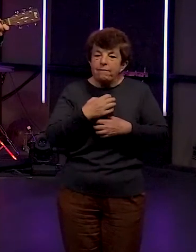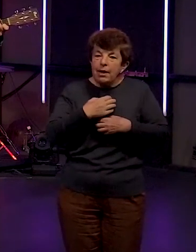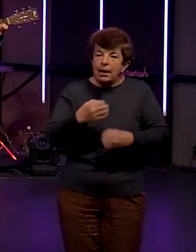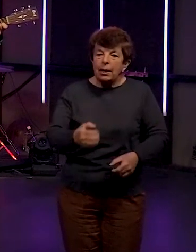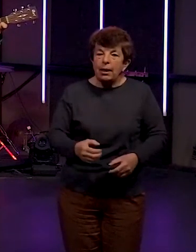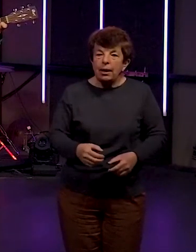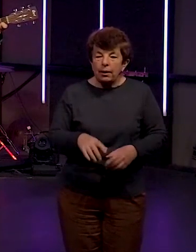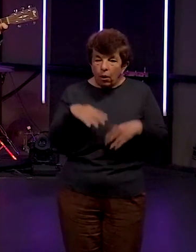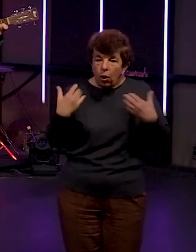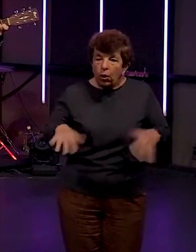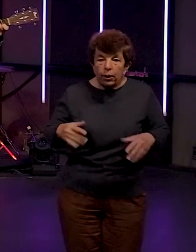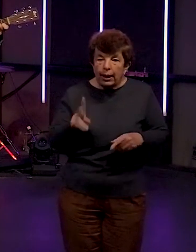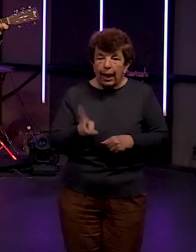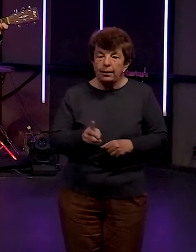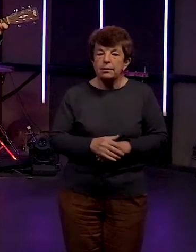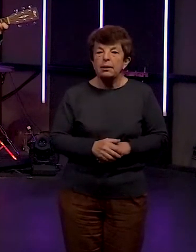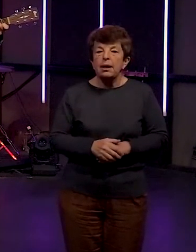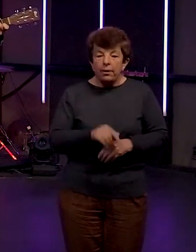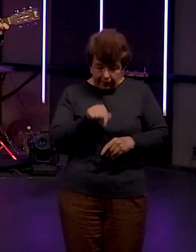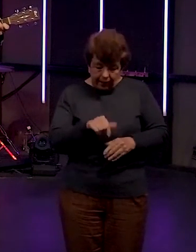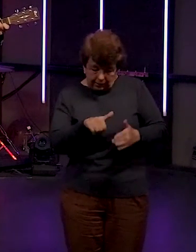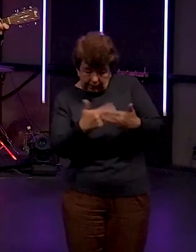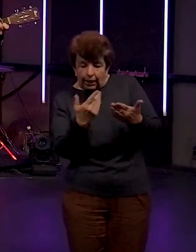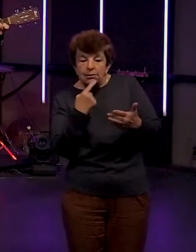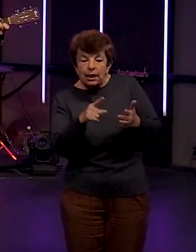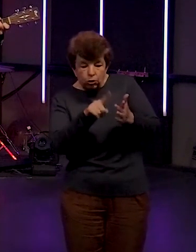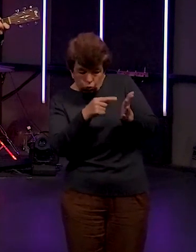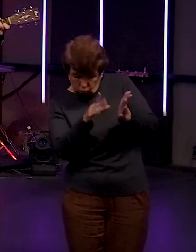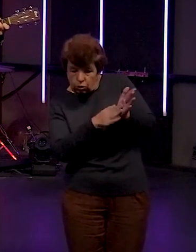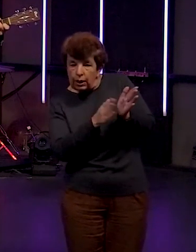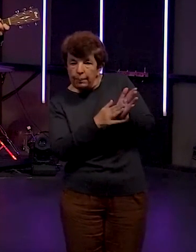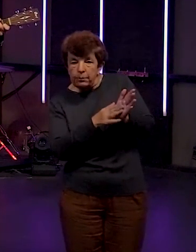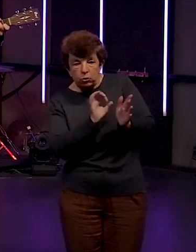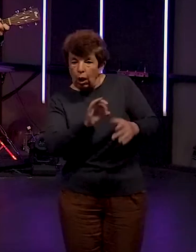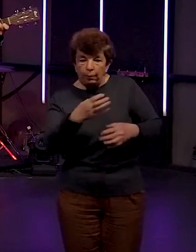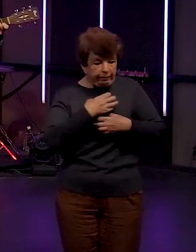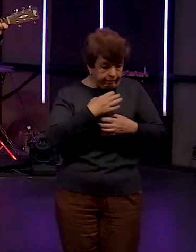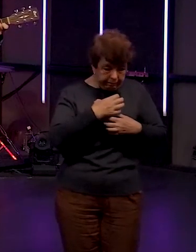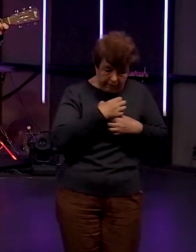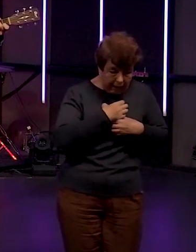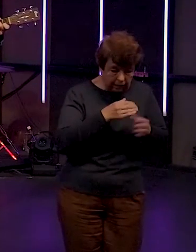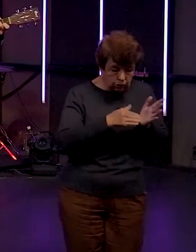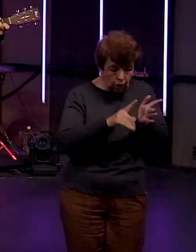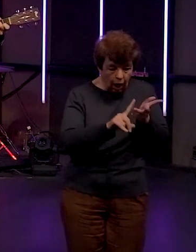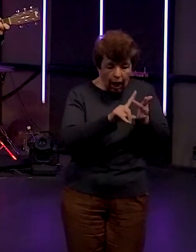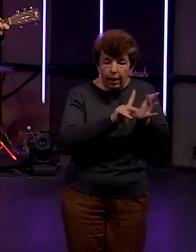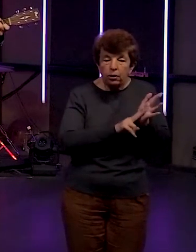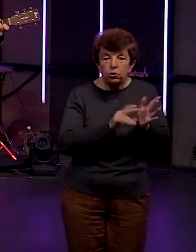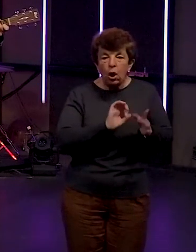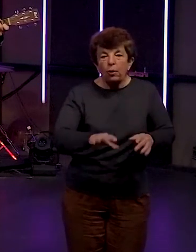On that day they will say to Jerusalem, “Do not fear, Zion; do not let your hands hang limp.